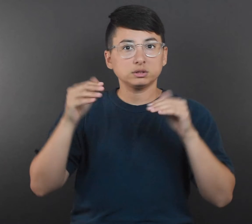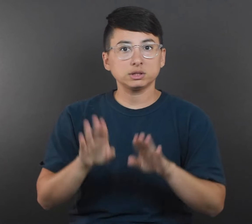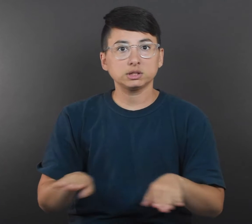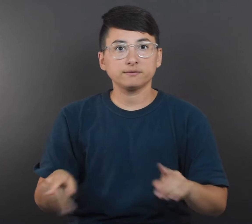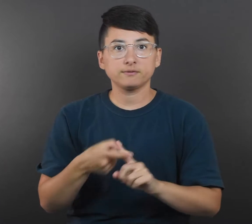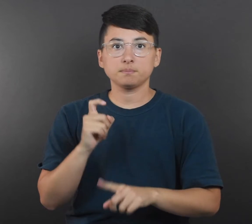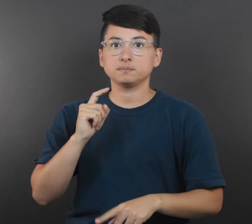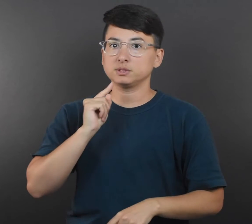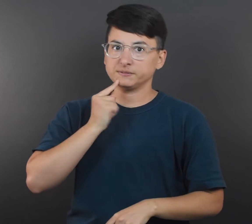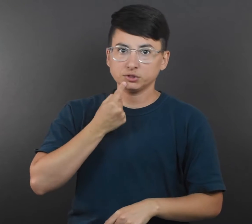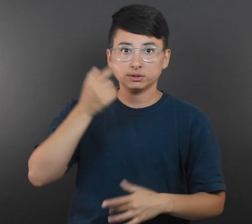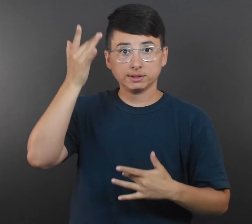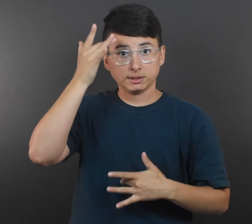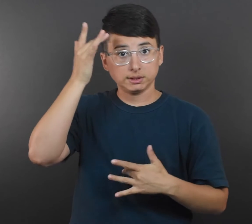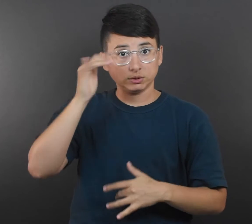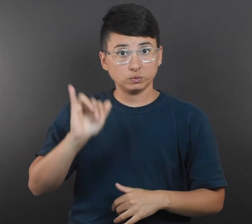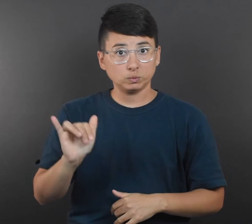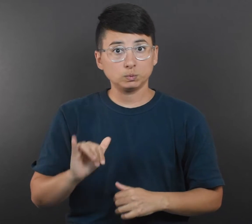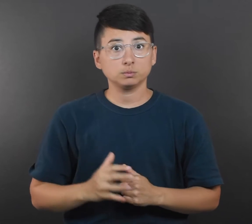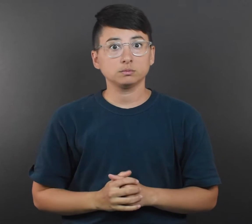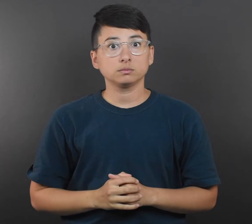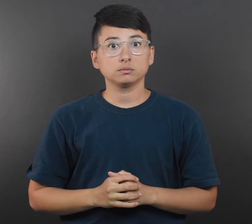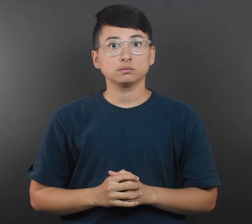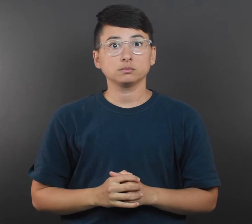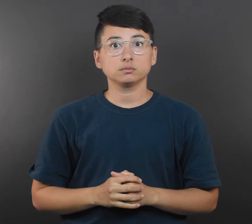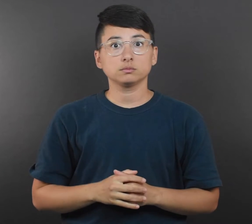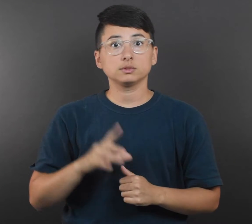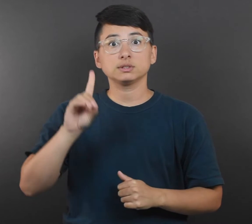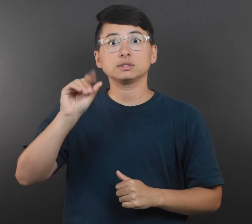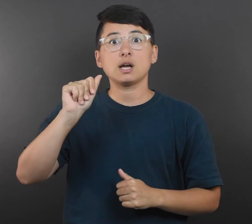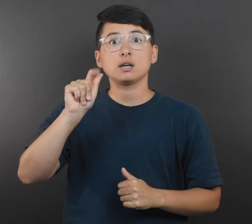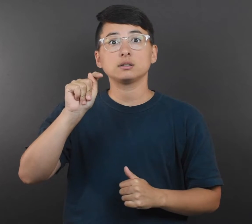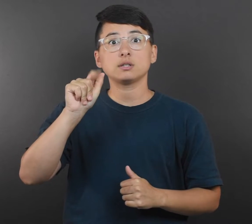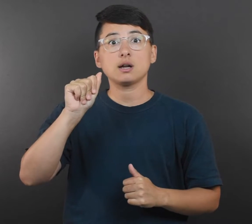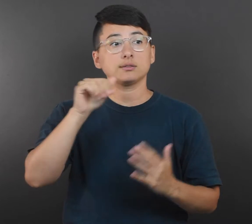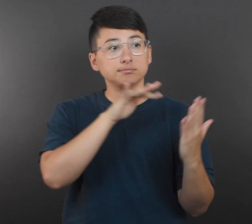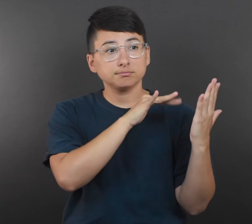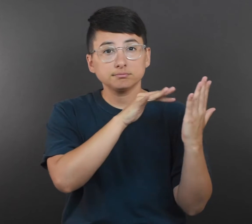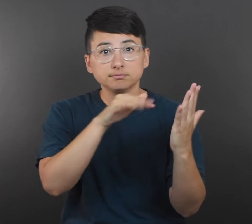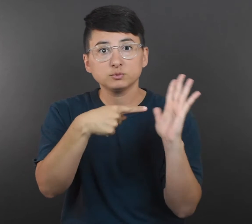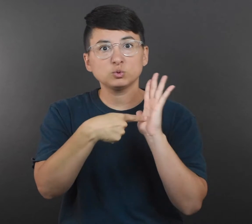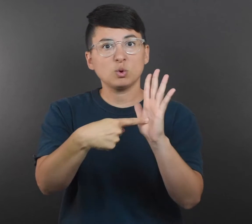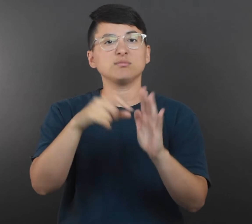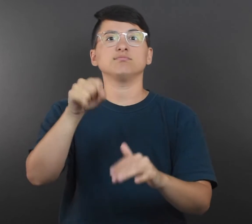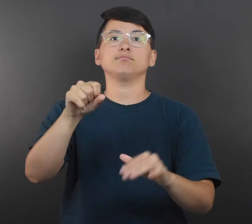is the best way to protect our children and communities. As a parent and a pediatrician,